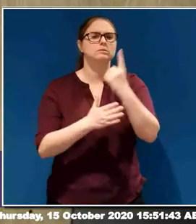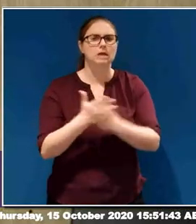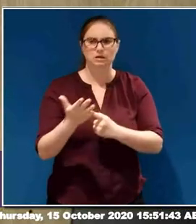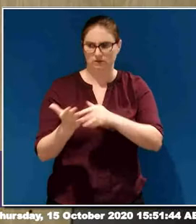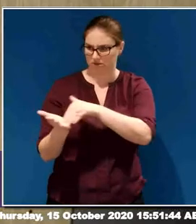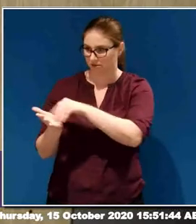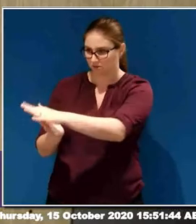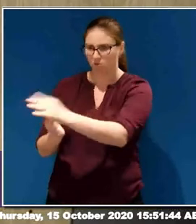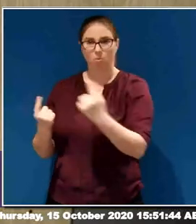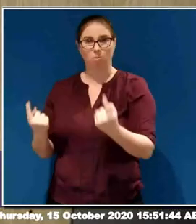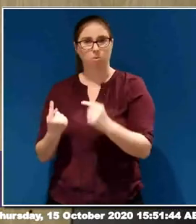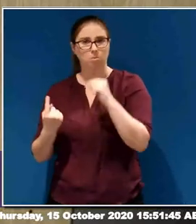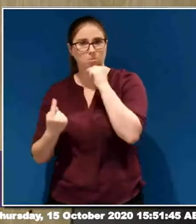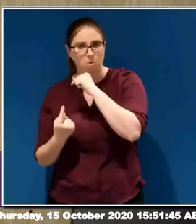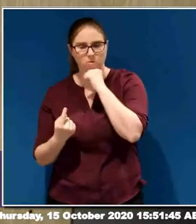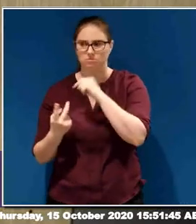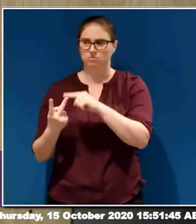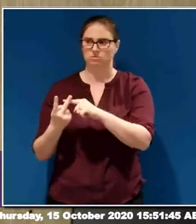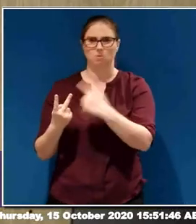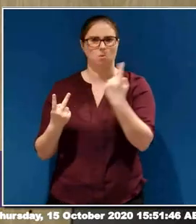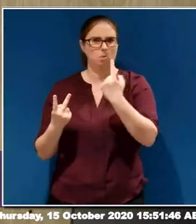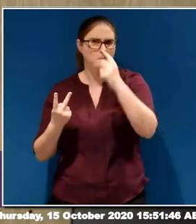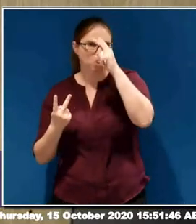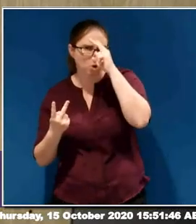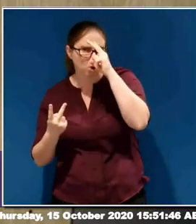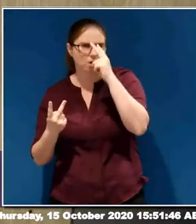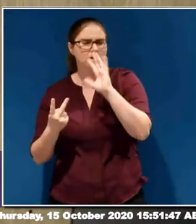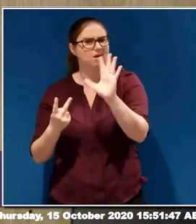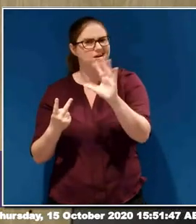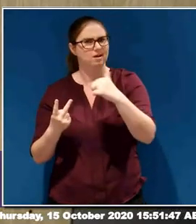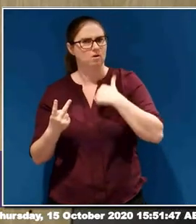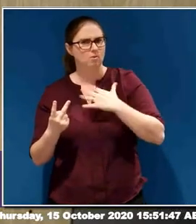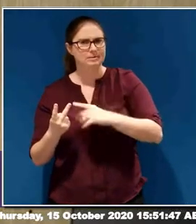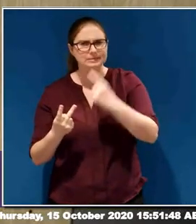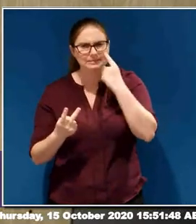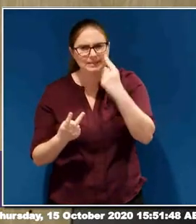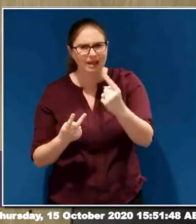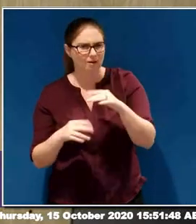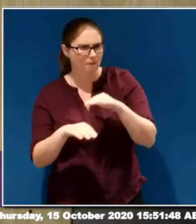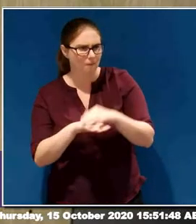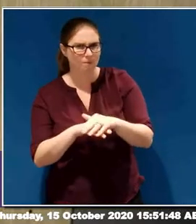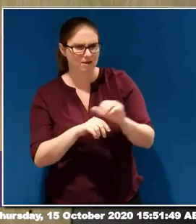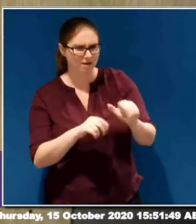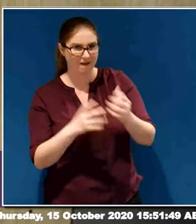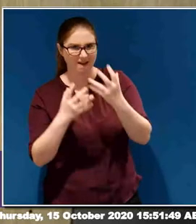data, and also that we can look at something called intersectionality,